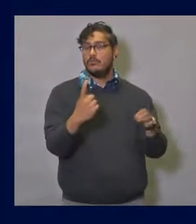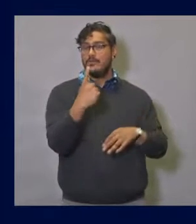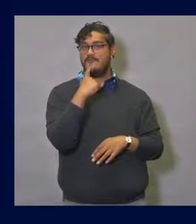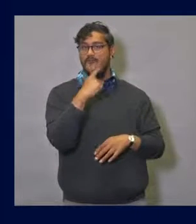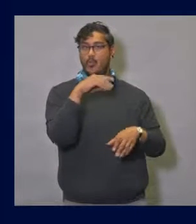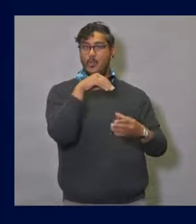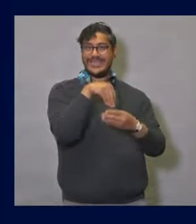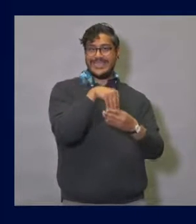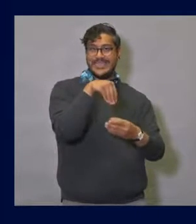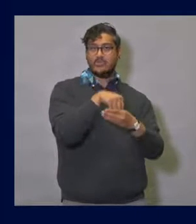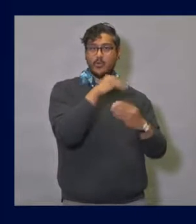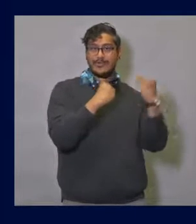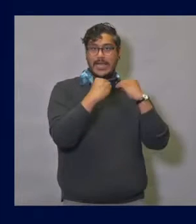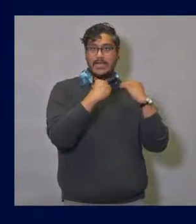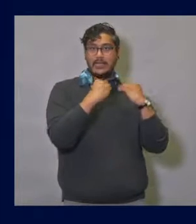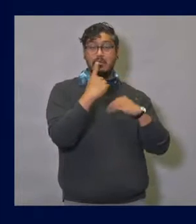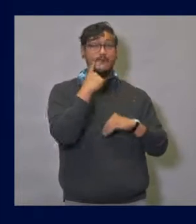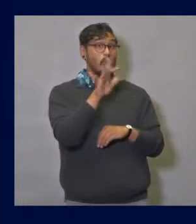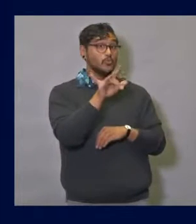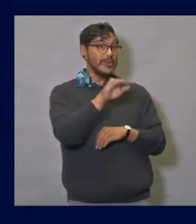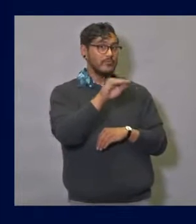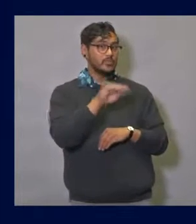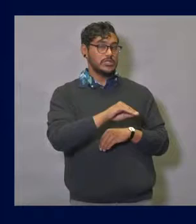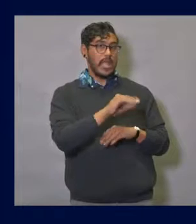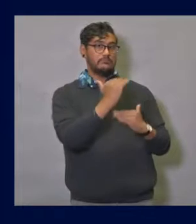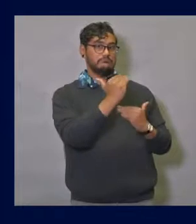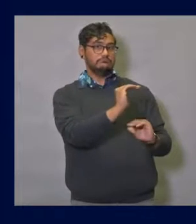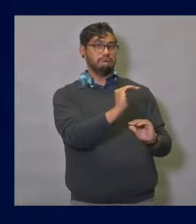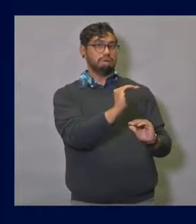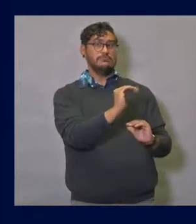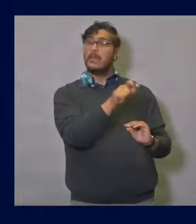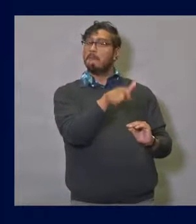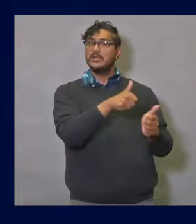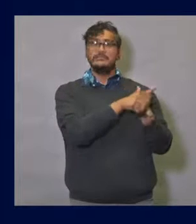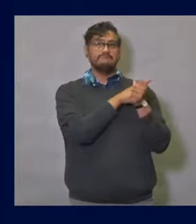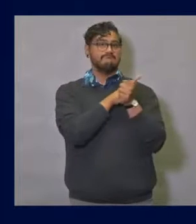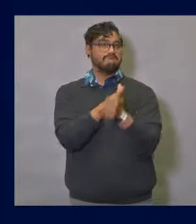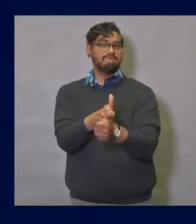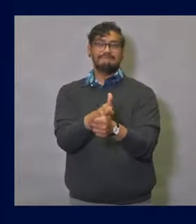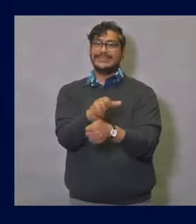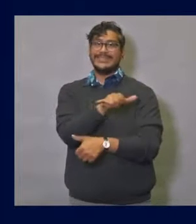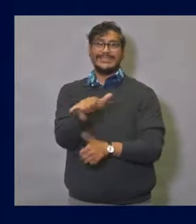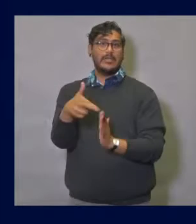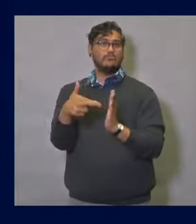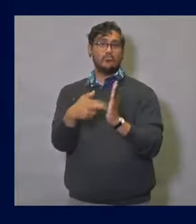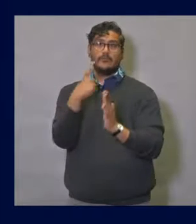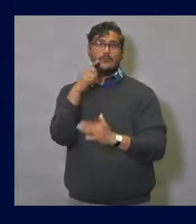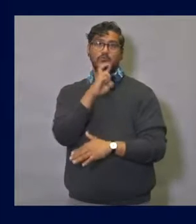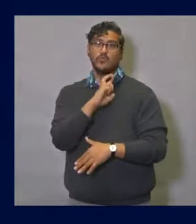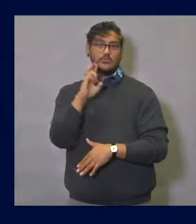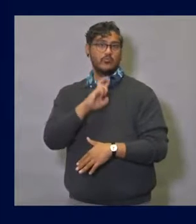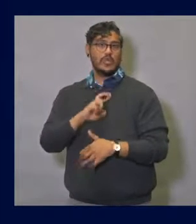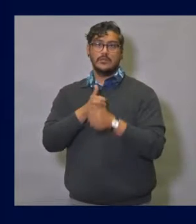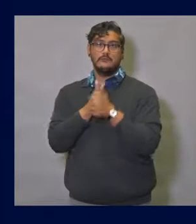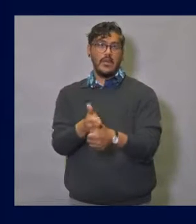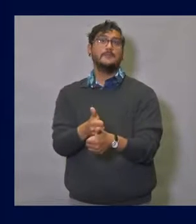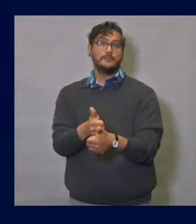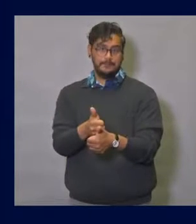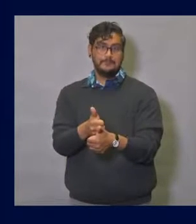OPEN FOR DINING OPERATIONS AT 25% INDOOR CAPACITY AND MUST